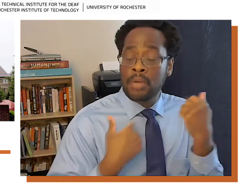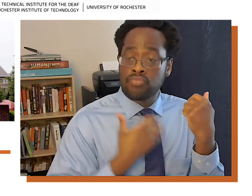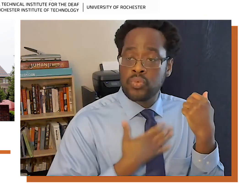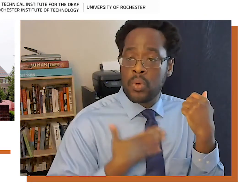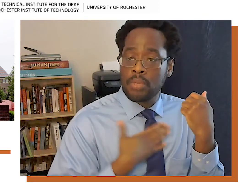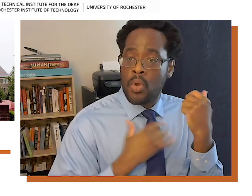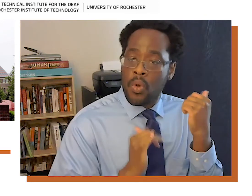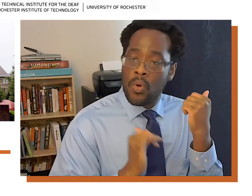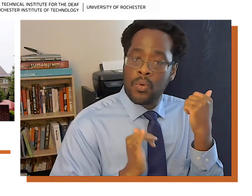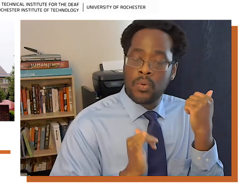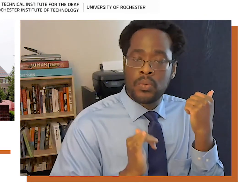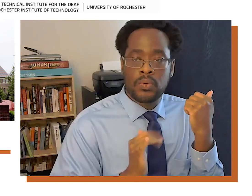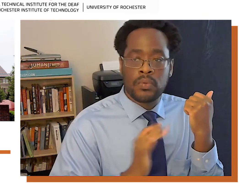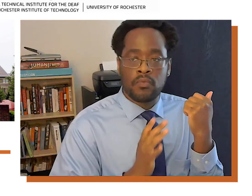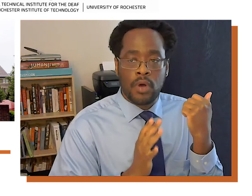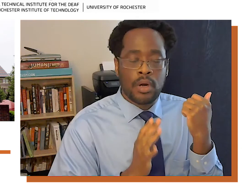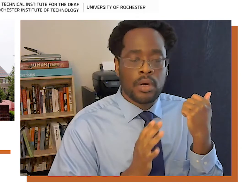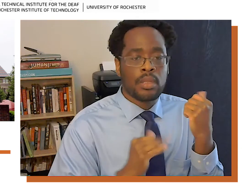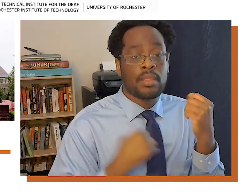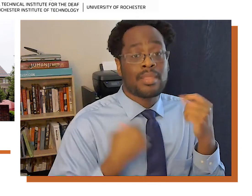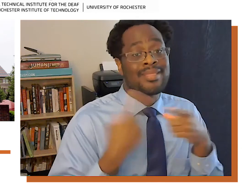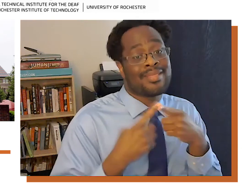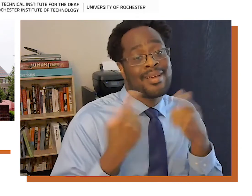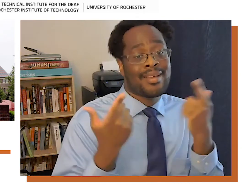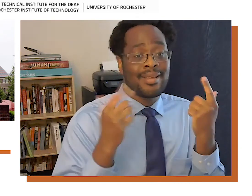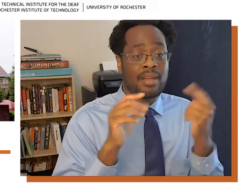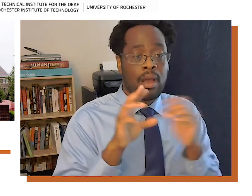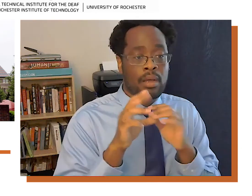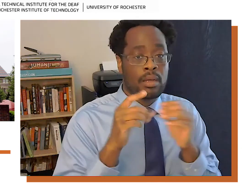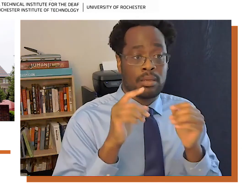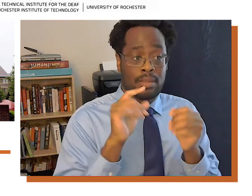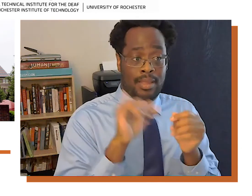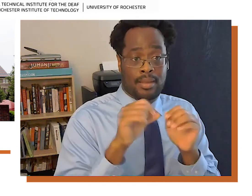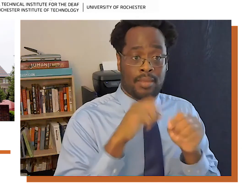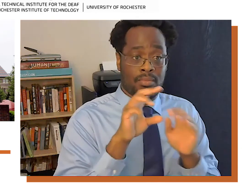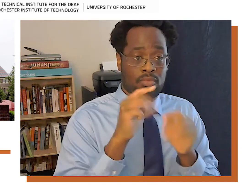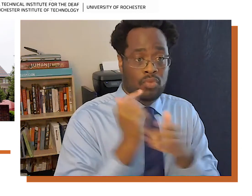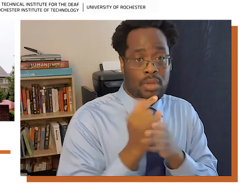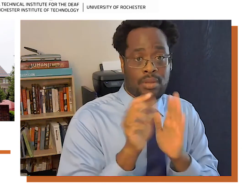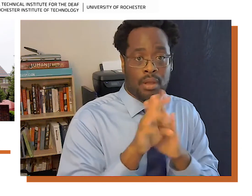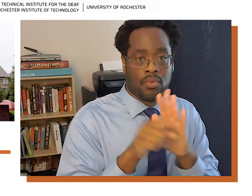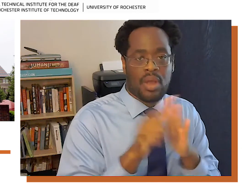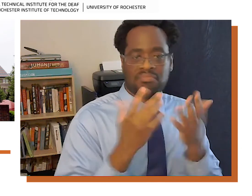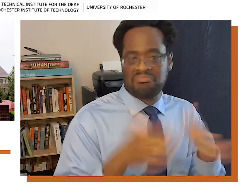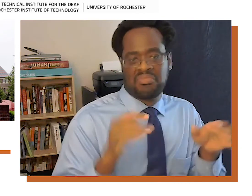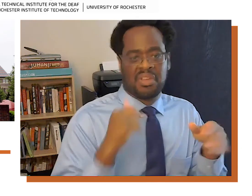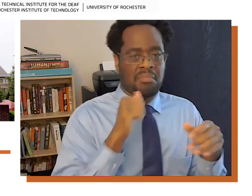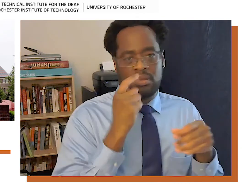which I initially didn't want to do, but I ended up enjoying them, and after I graduated undergrad, I thought,